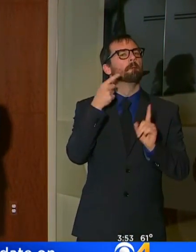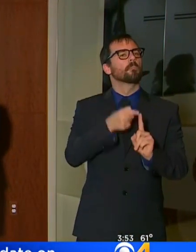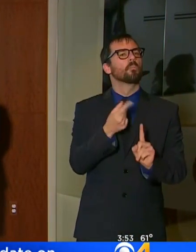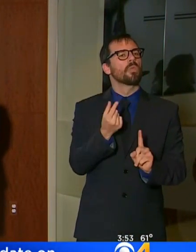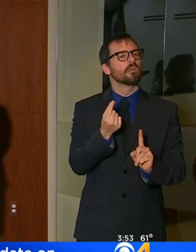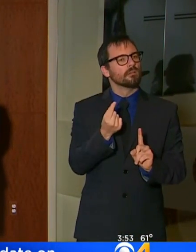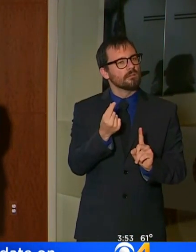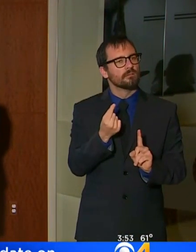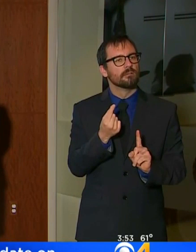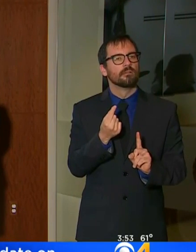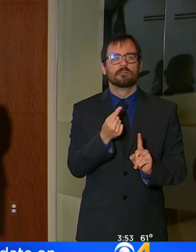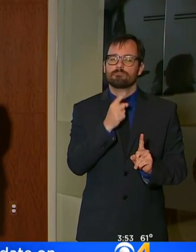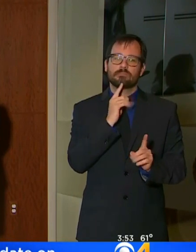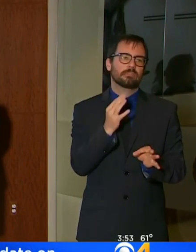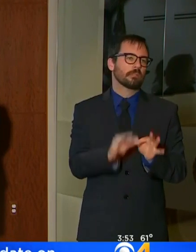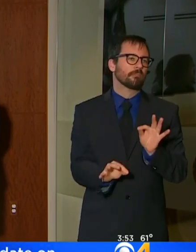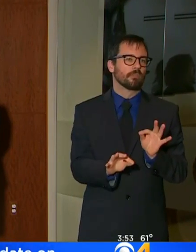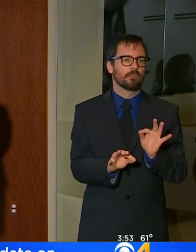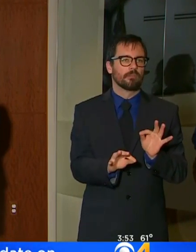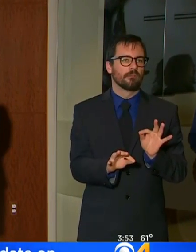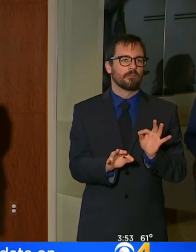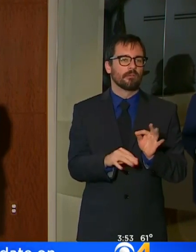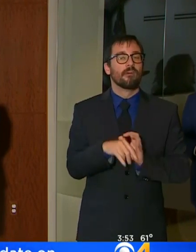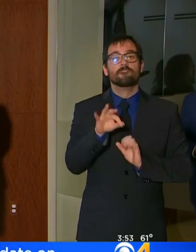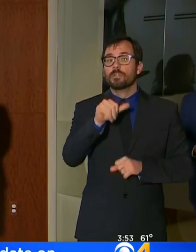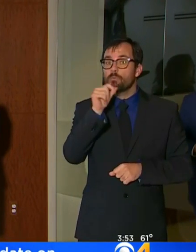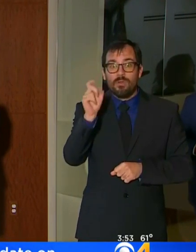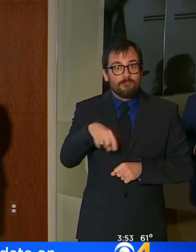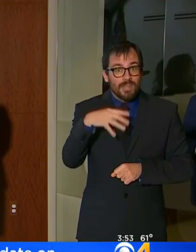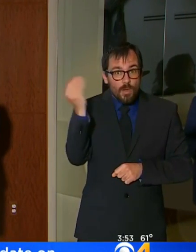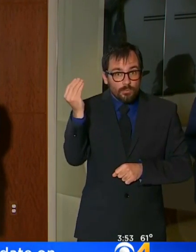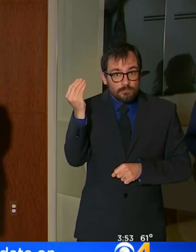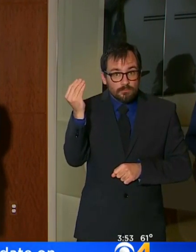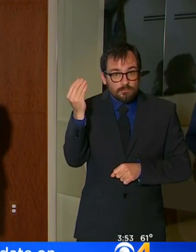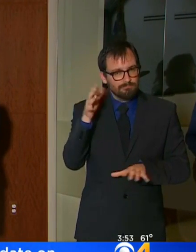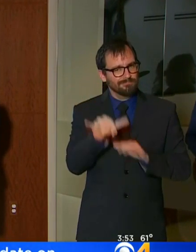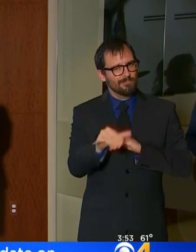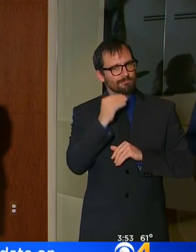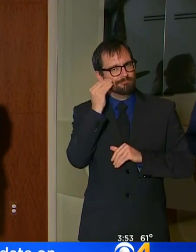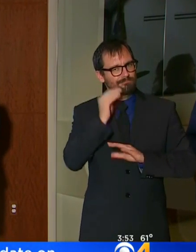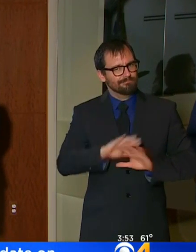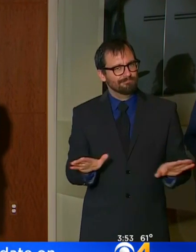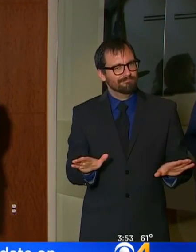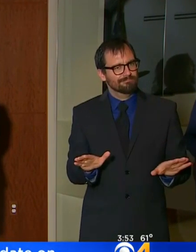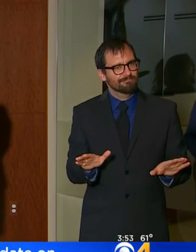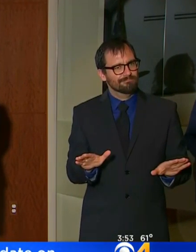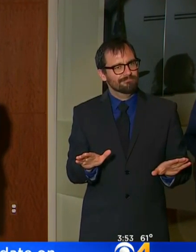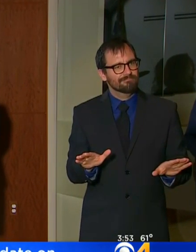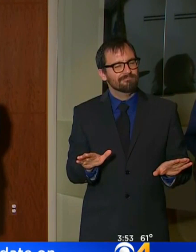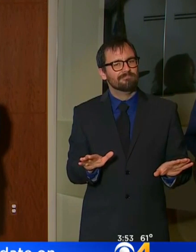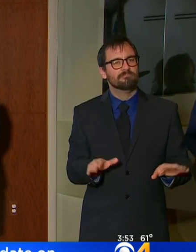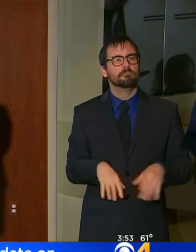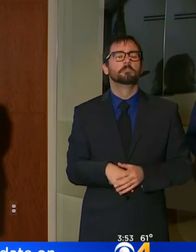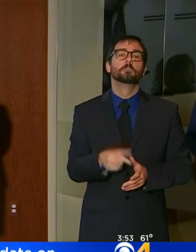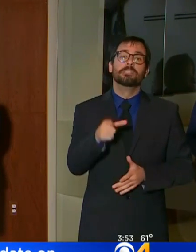I THINK, IN MANY RESPECTS, THE OVERARCHING MESSAGE THAT COMES FROM MANY OF THE ANNOUNCEMENTS HE MADE YESTERDAY IS A SIMPLE ONE. IF YOU DON'T HAVE TO LEAVE